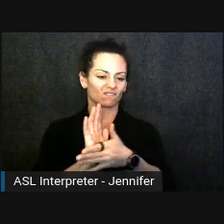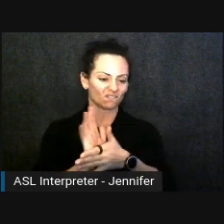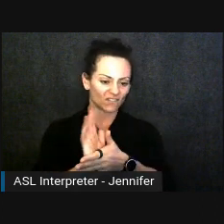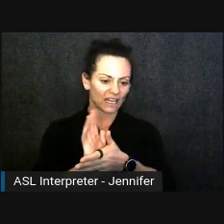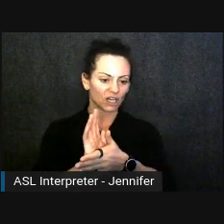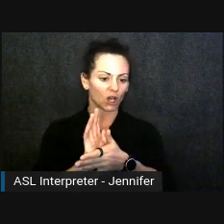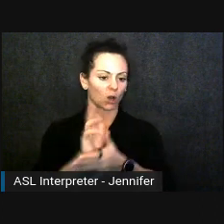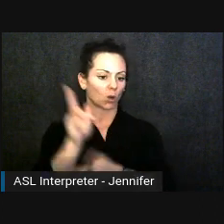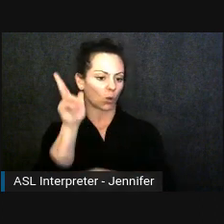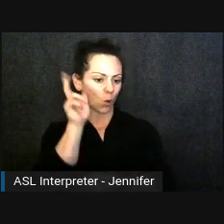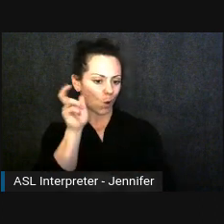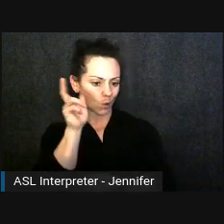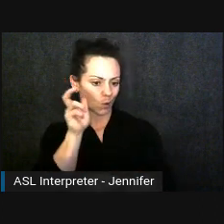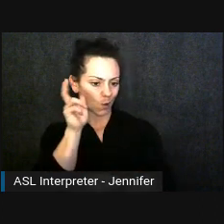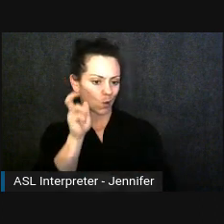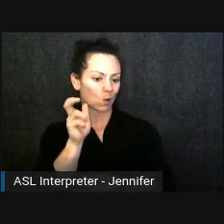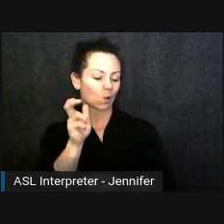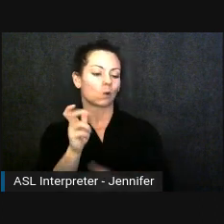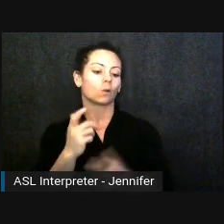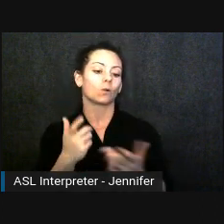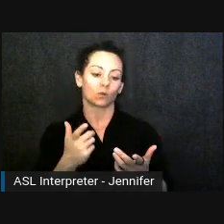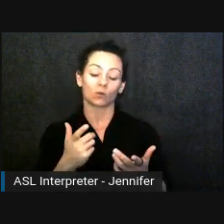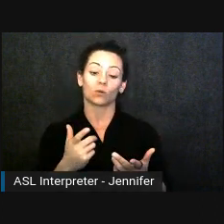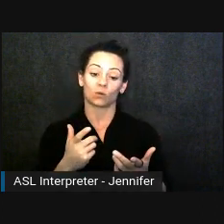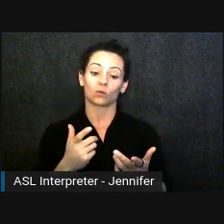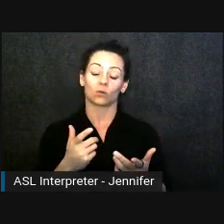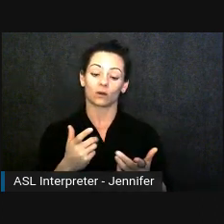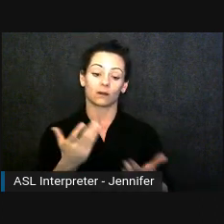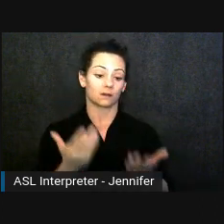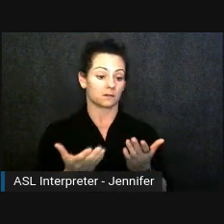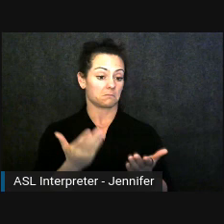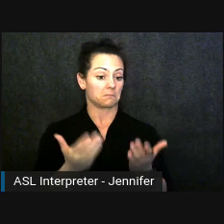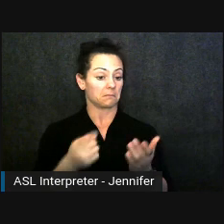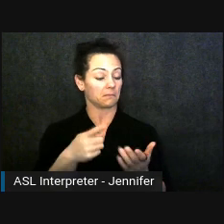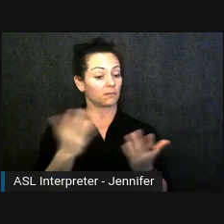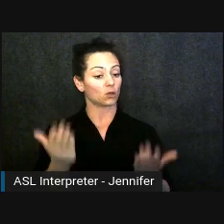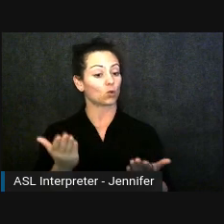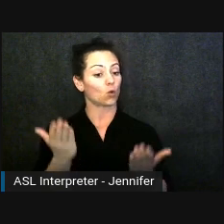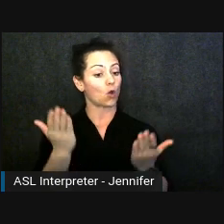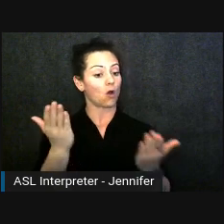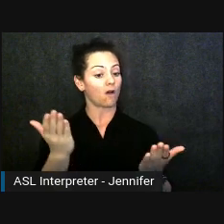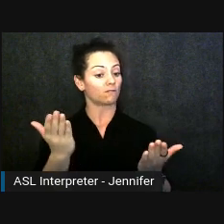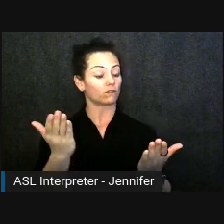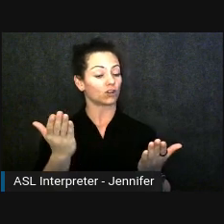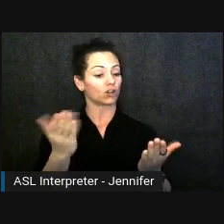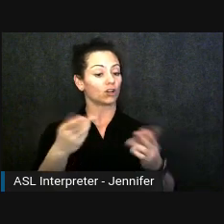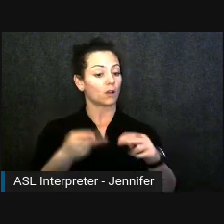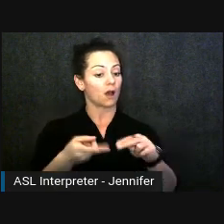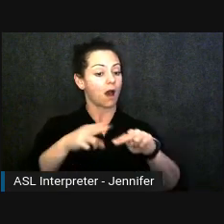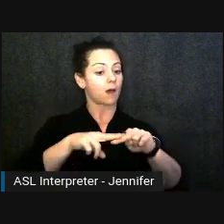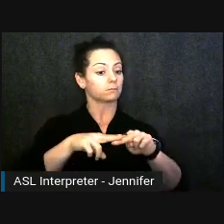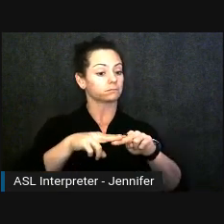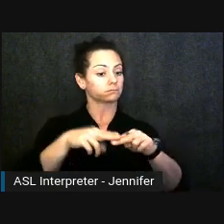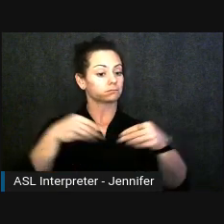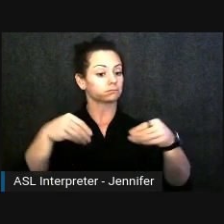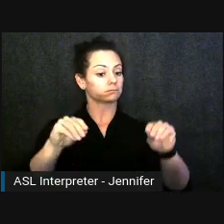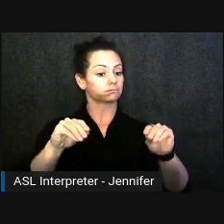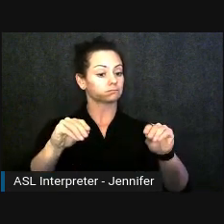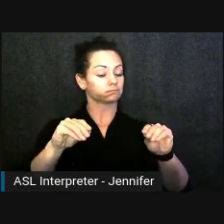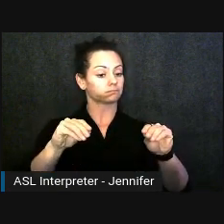some of that legwork. Maybe even offering it as some type of upsell to make sure that it's done right.